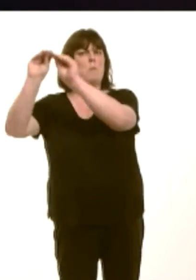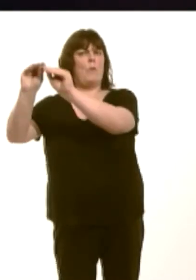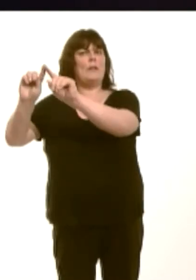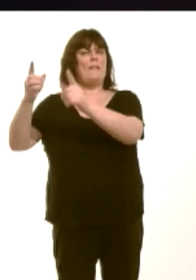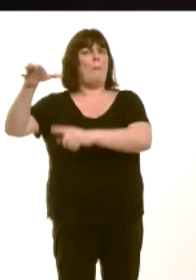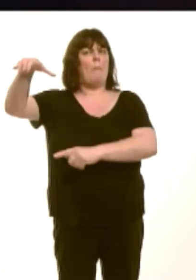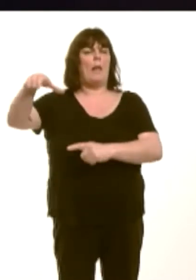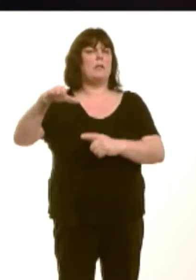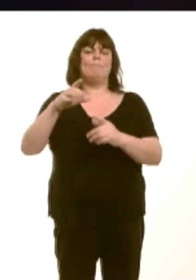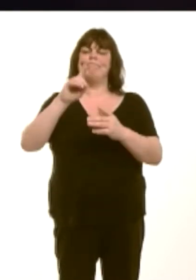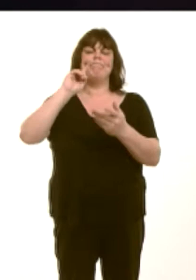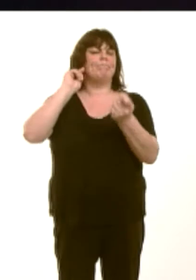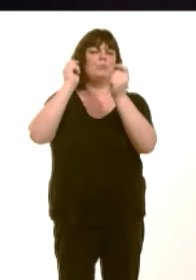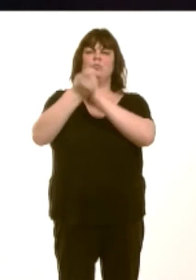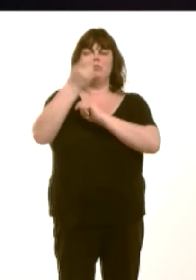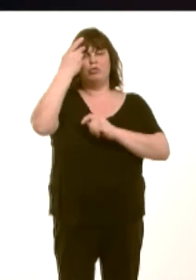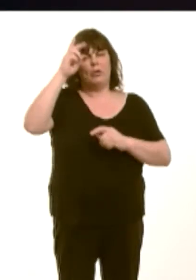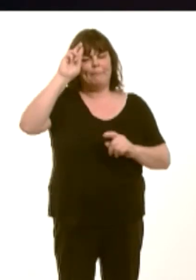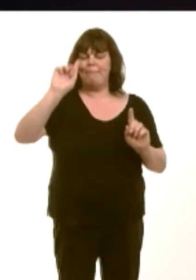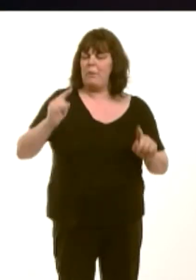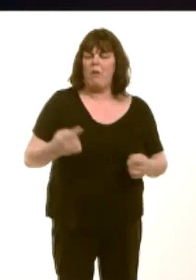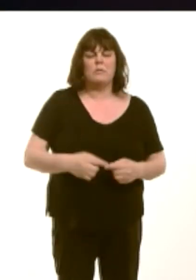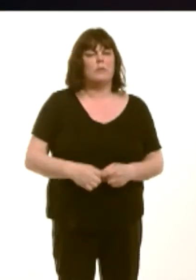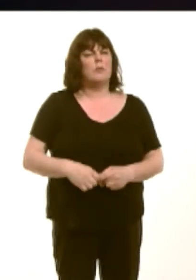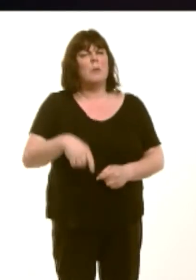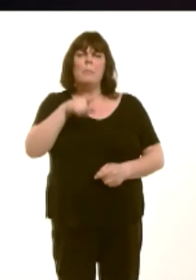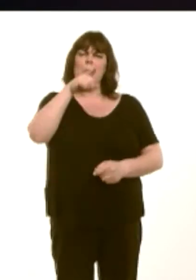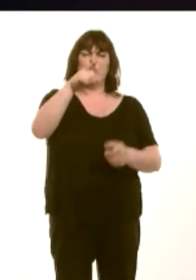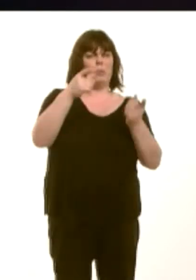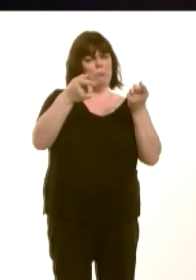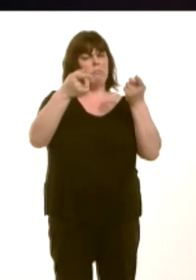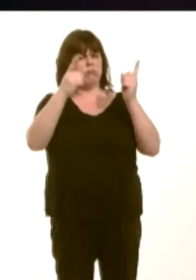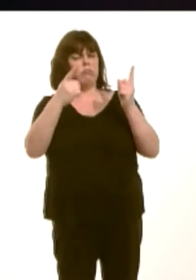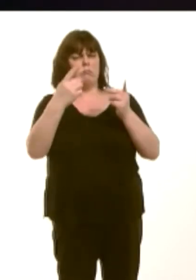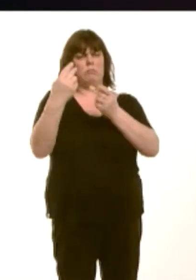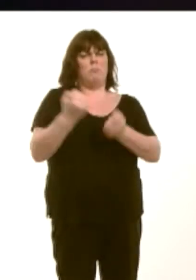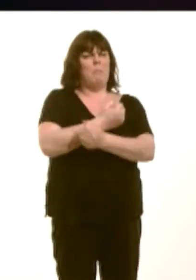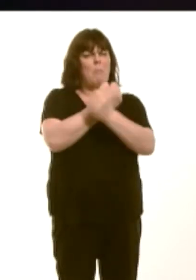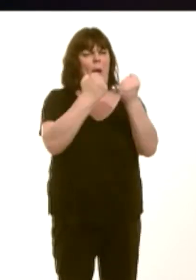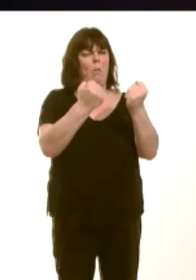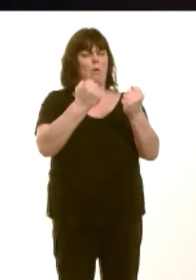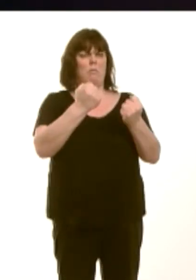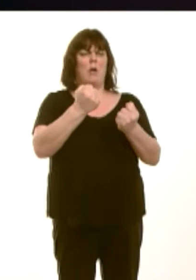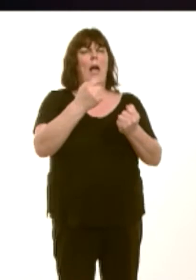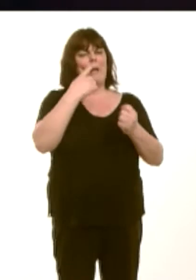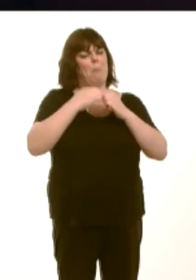First Minister, you have the power, the authority and, I believe, the moral duty to intervene in this process. Will you do this?